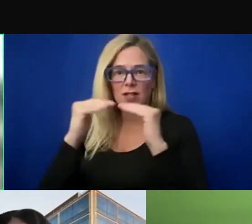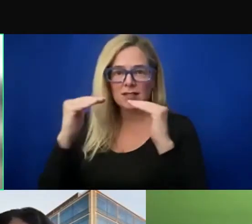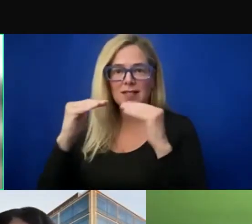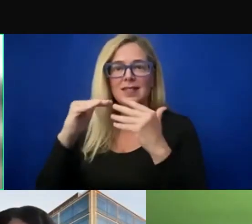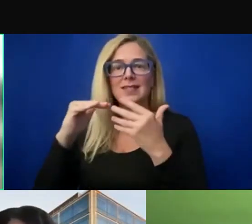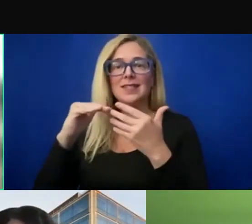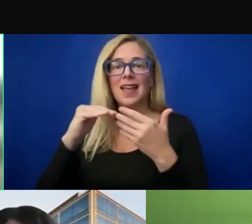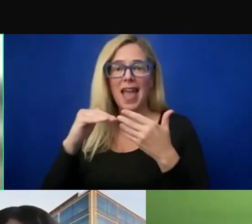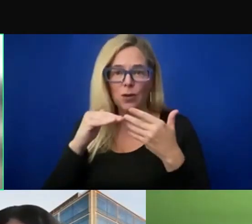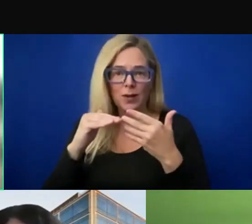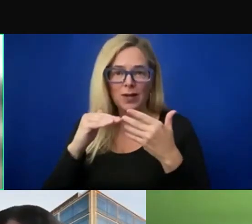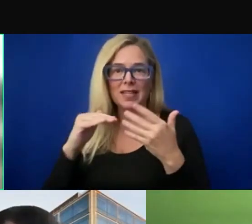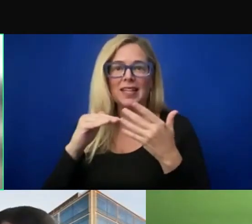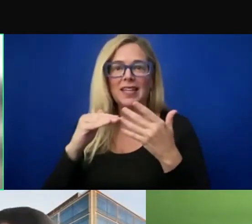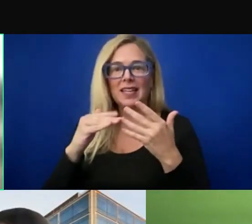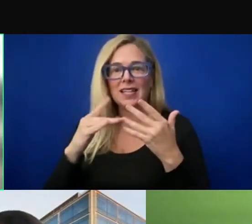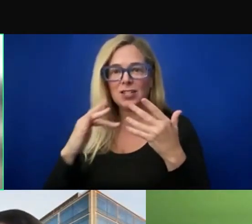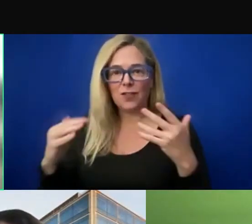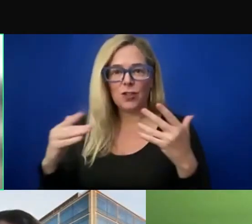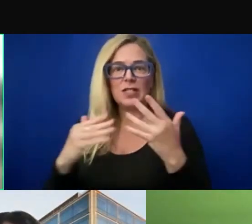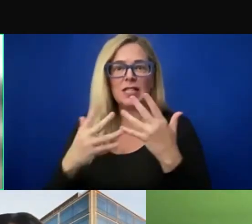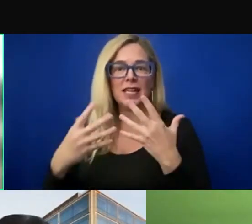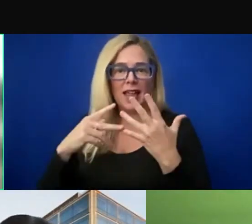With relevant frameworks to catalyze advancement